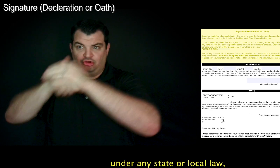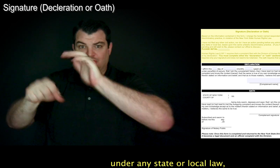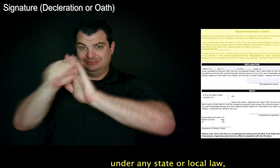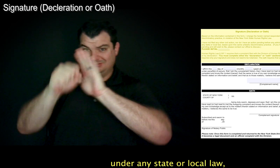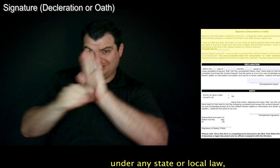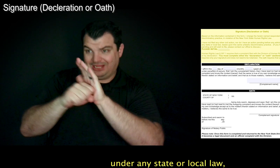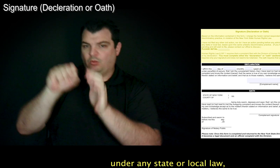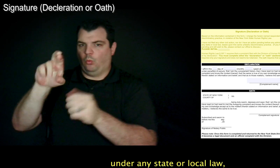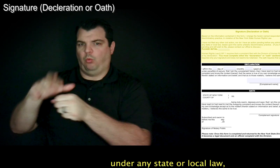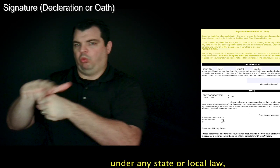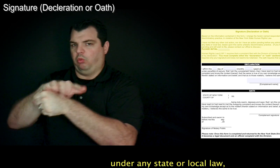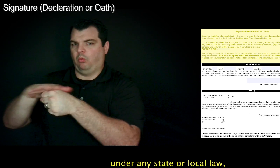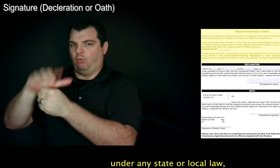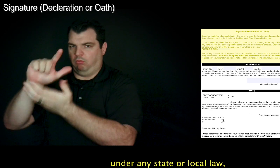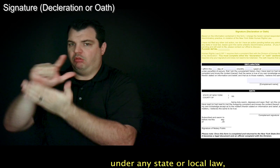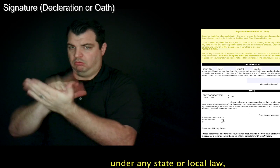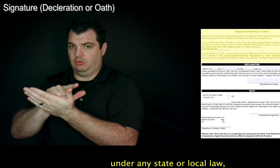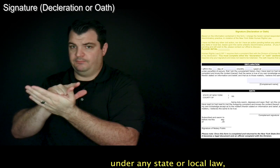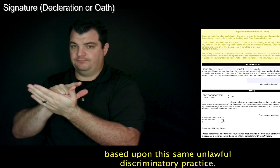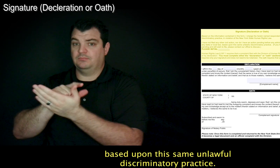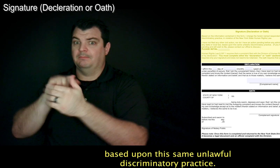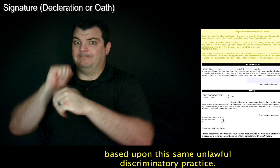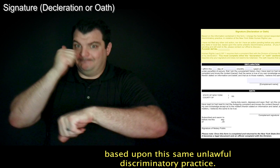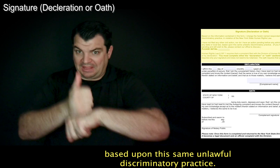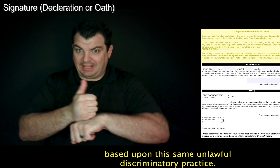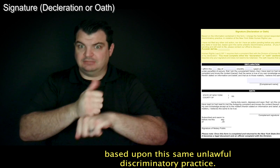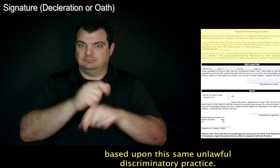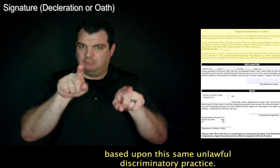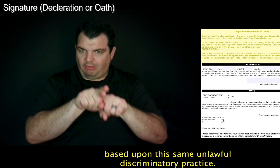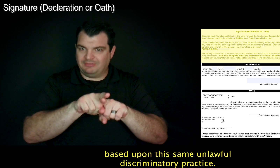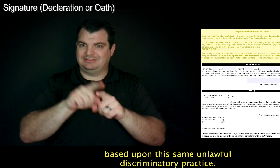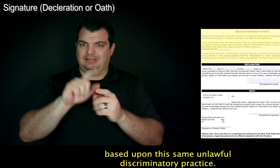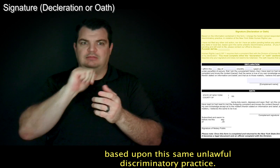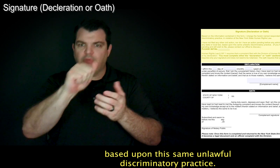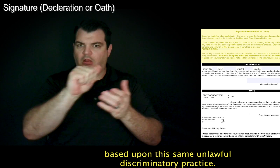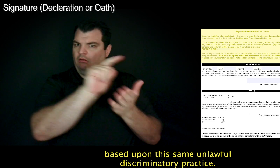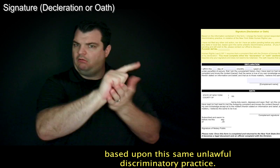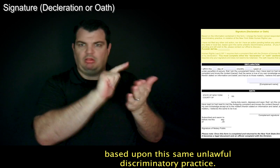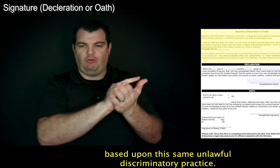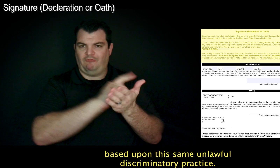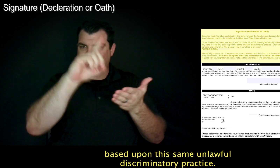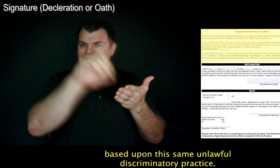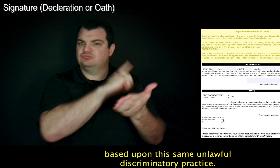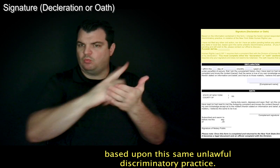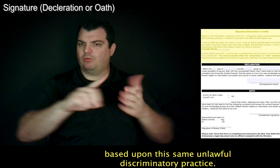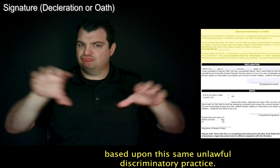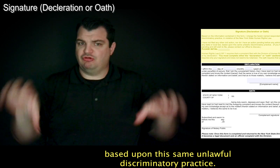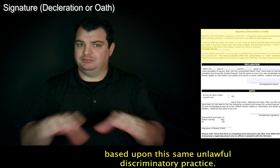under any state or local law, based upon this same unlawful discriminatory practice.